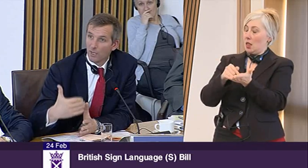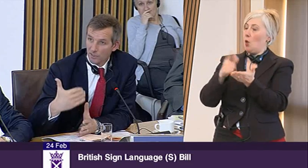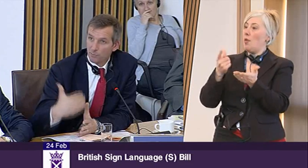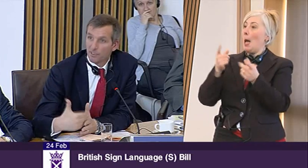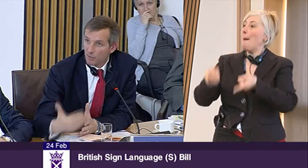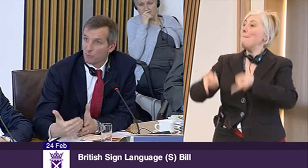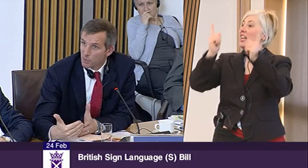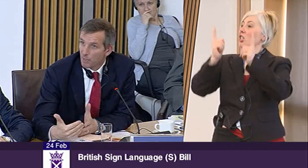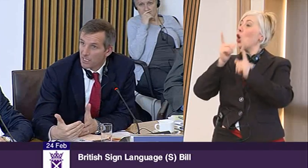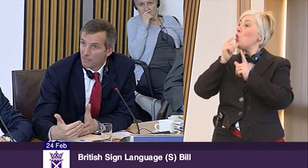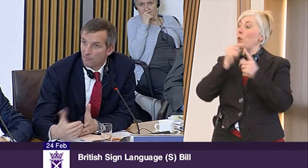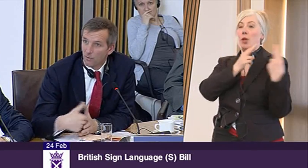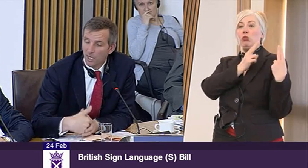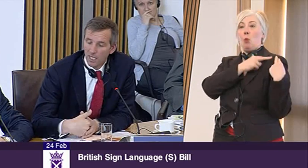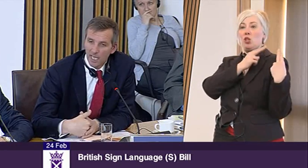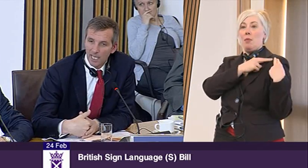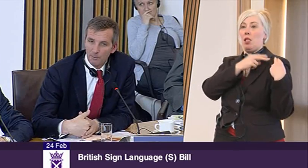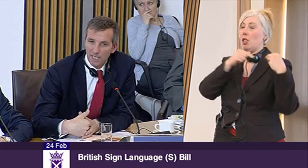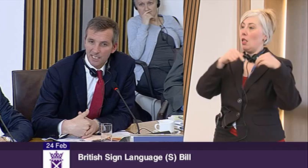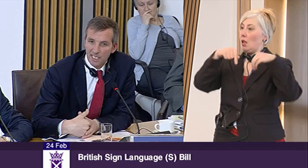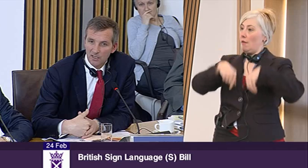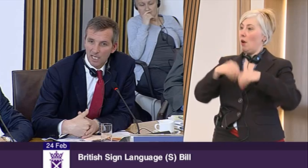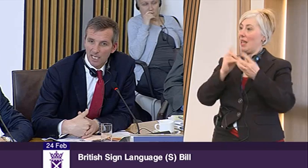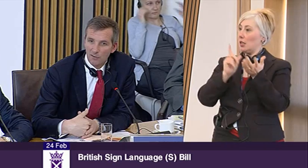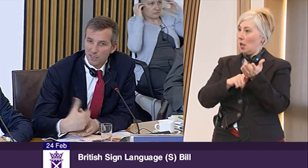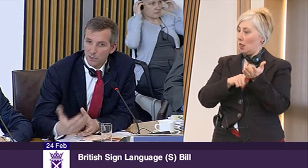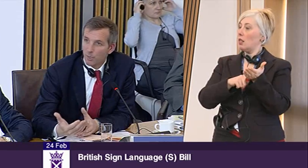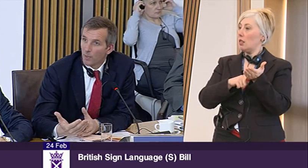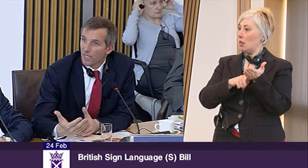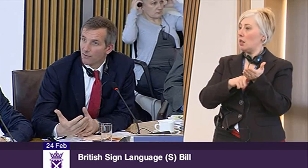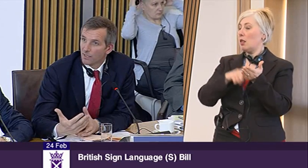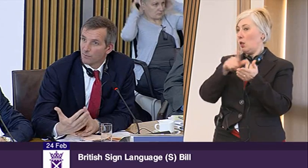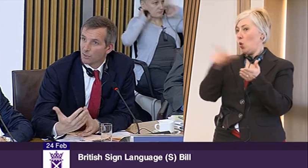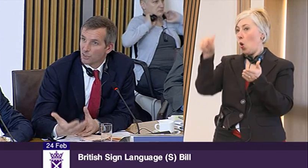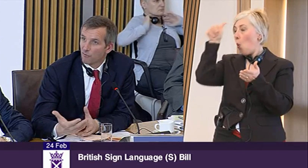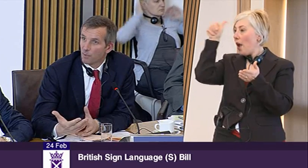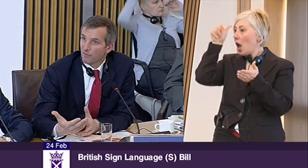with specific responsibility for BSL. You will be aware that the Scottish Government